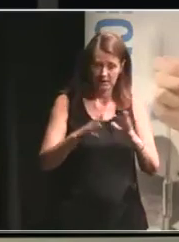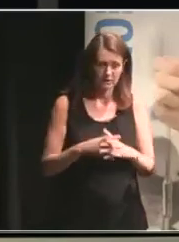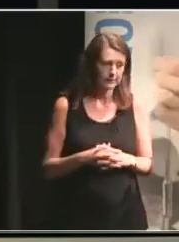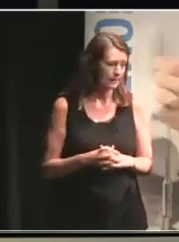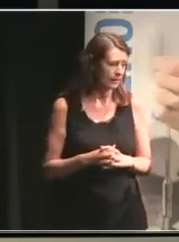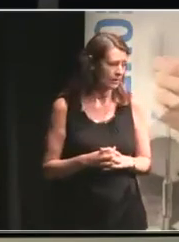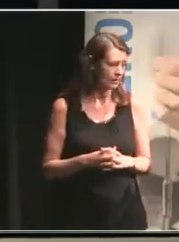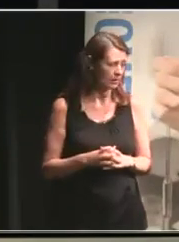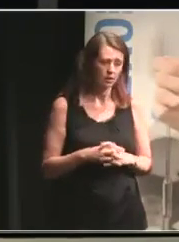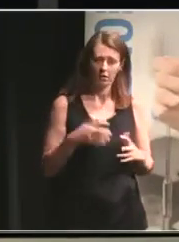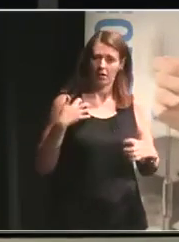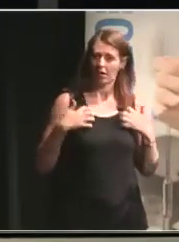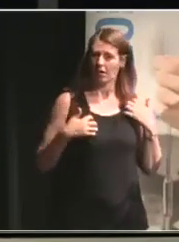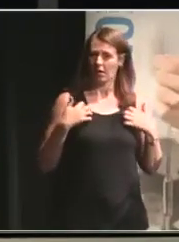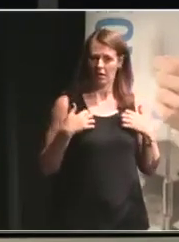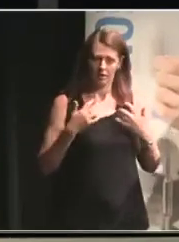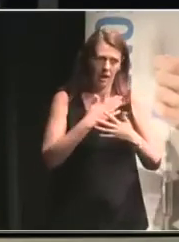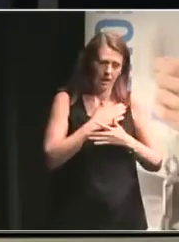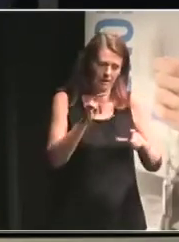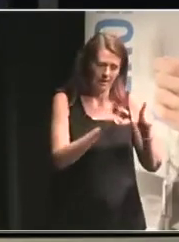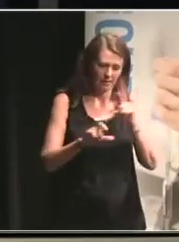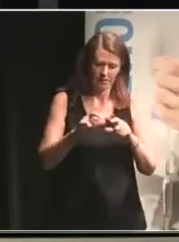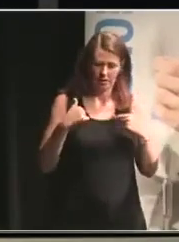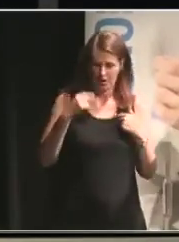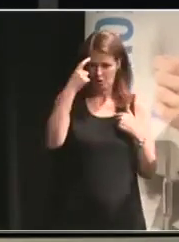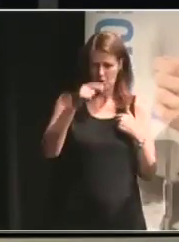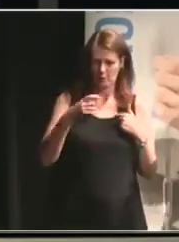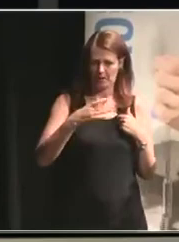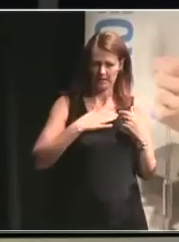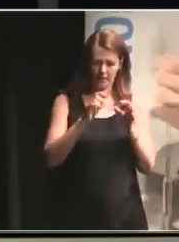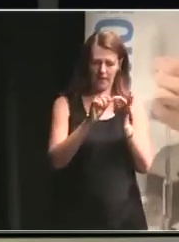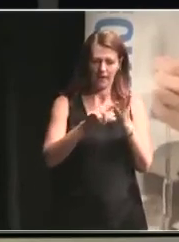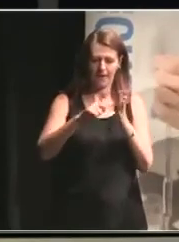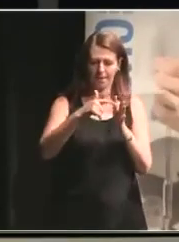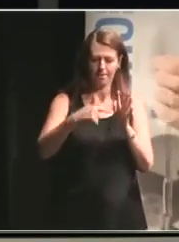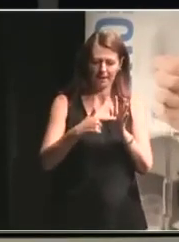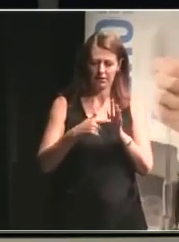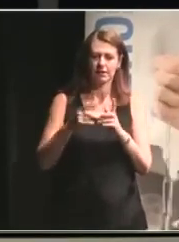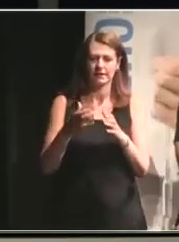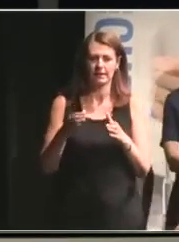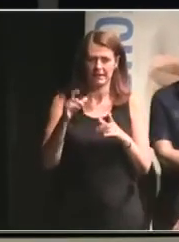reinvigorated me. I love chemistry although I call myself a bucket chemist so but it inspires me to